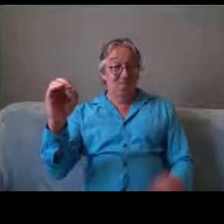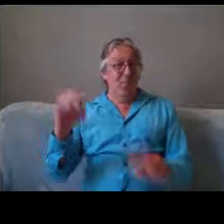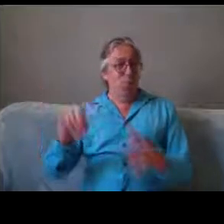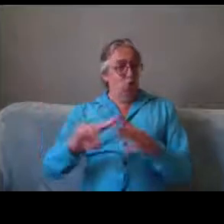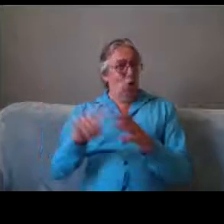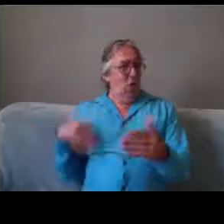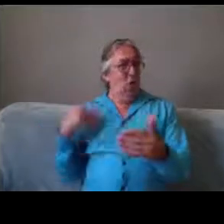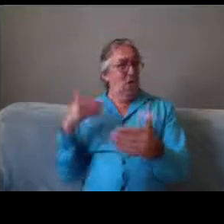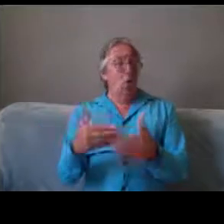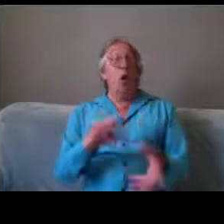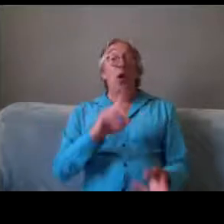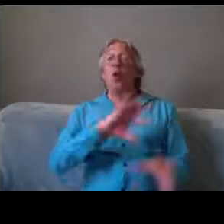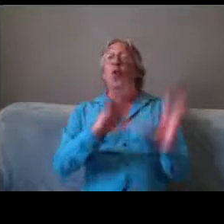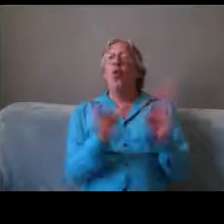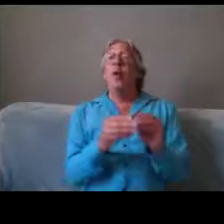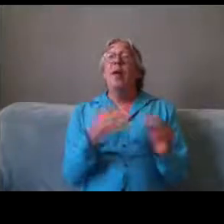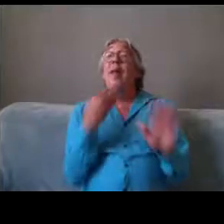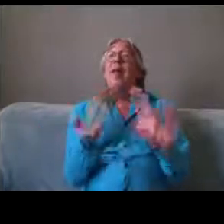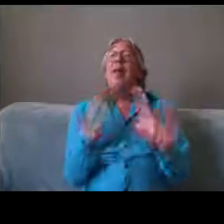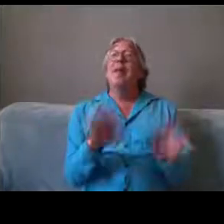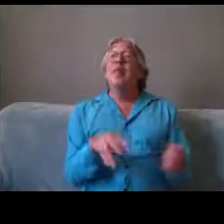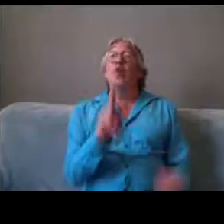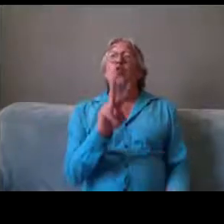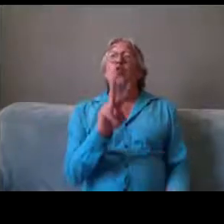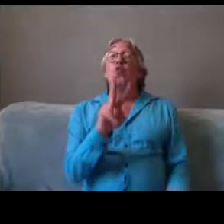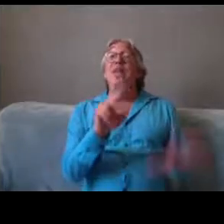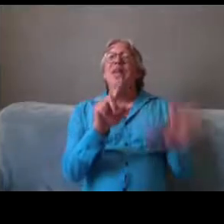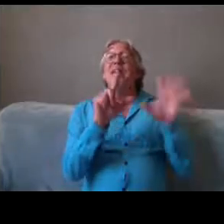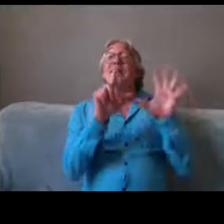other programmes where you may have heard also